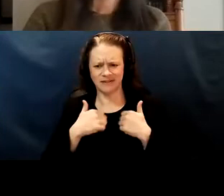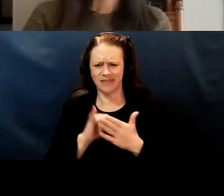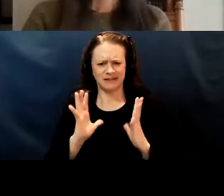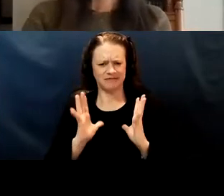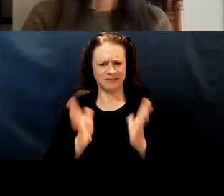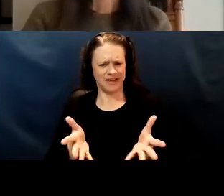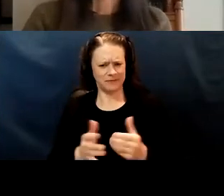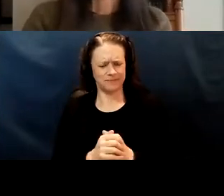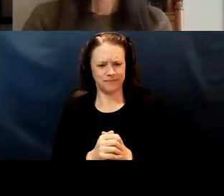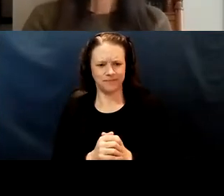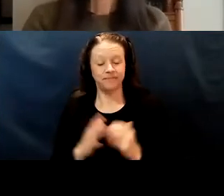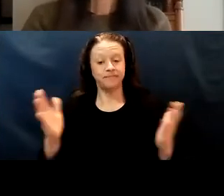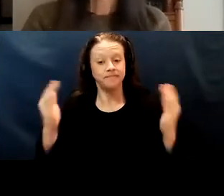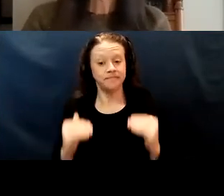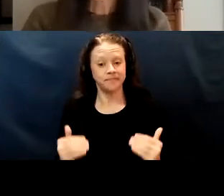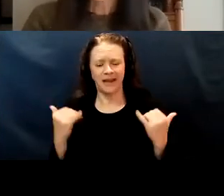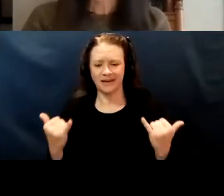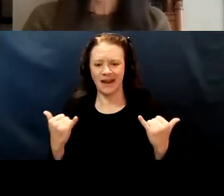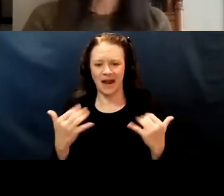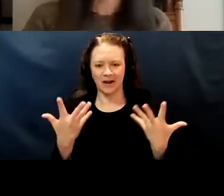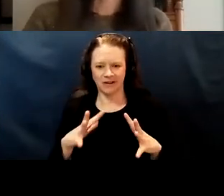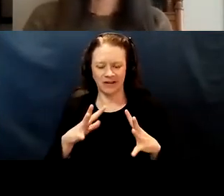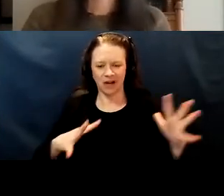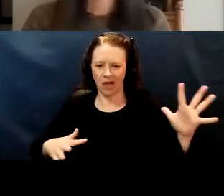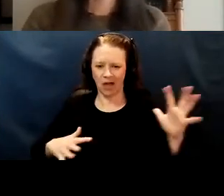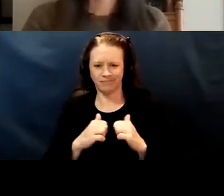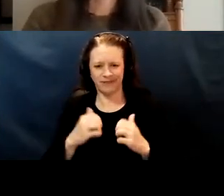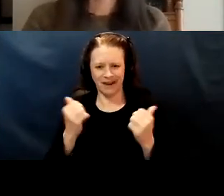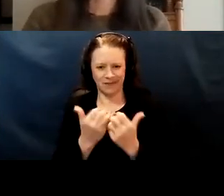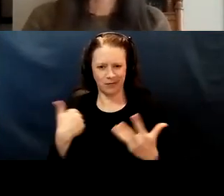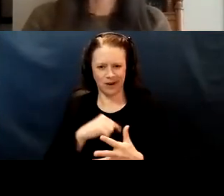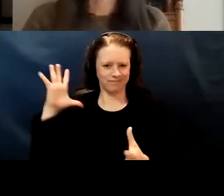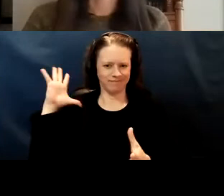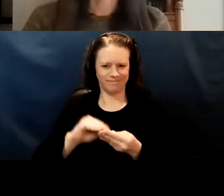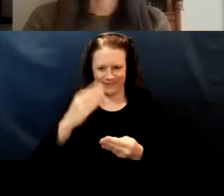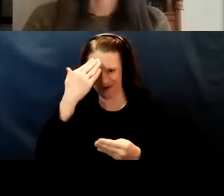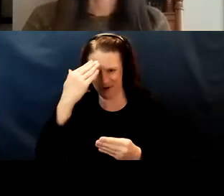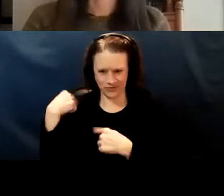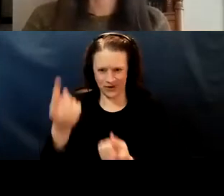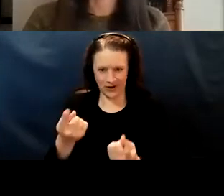. Now that we've done our refresher, let's dive deep into